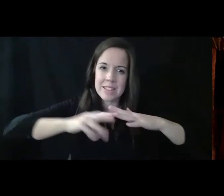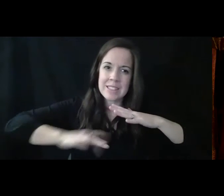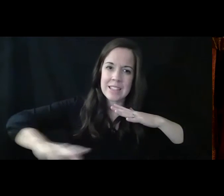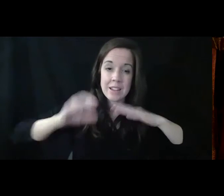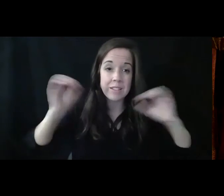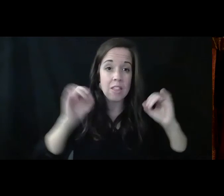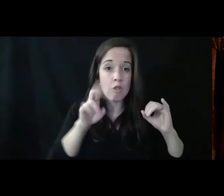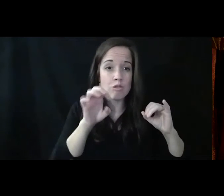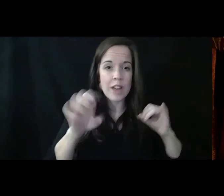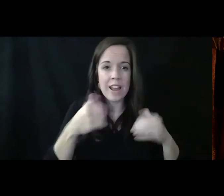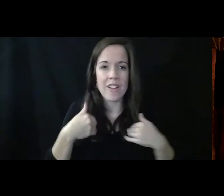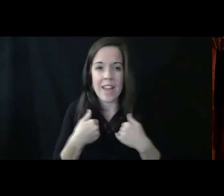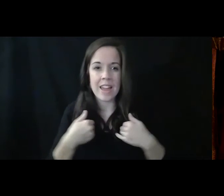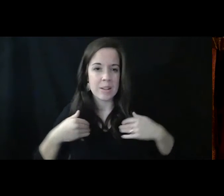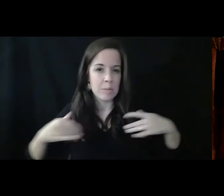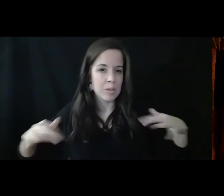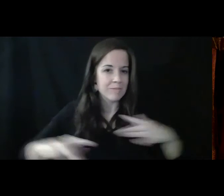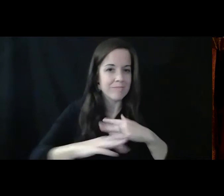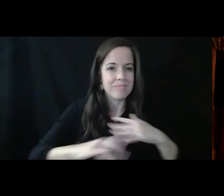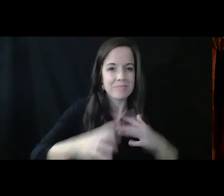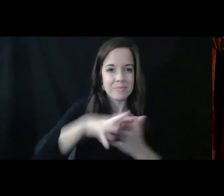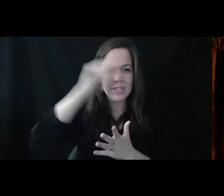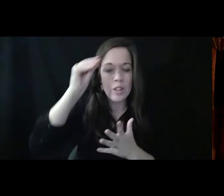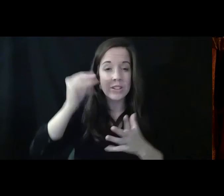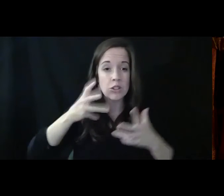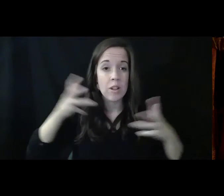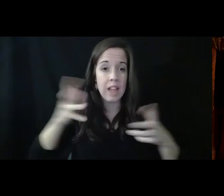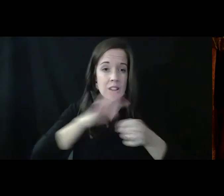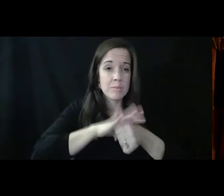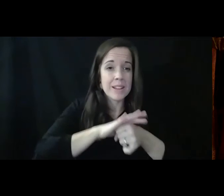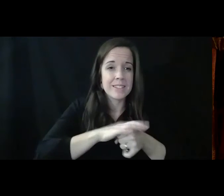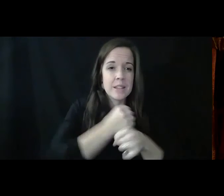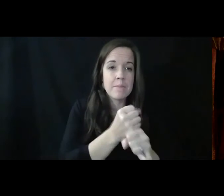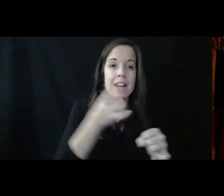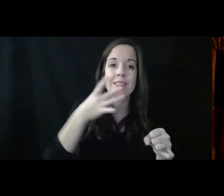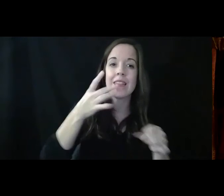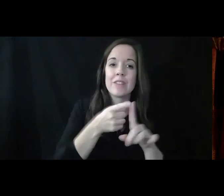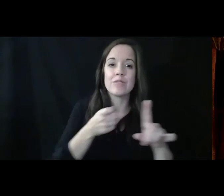that learned, under great pressure, to make light from nothing but the nothing that they are.